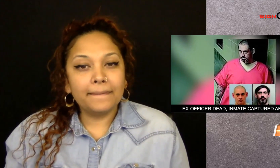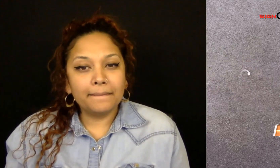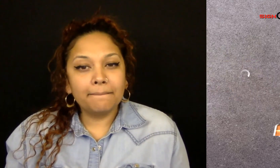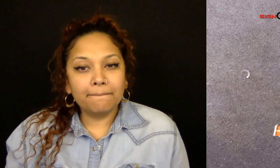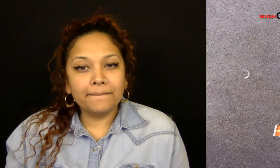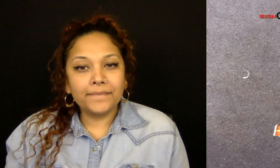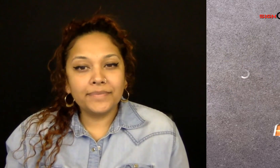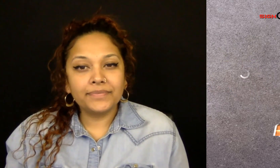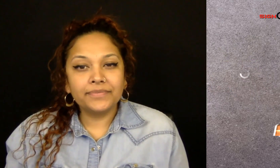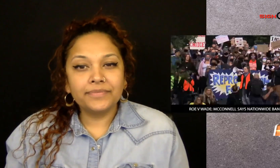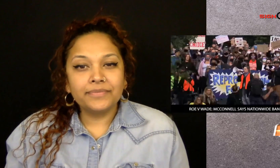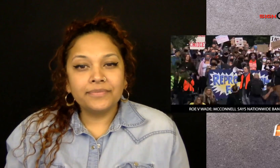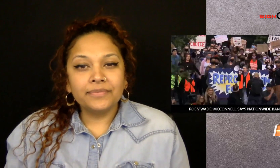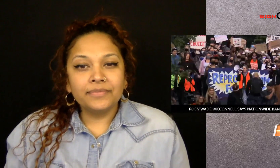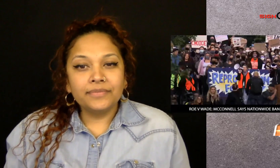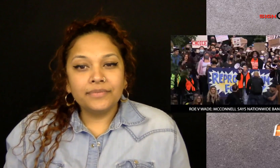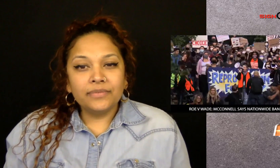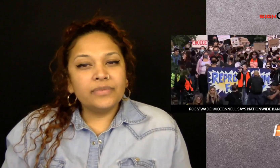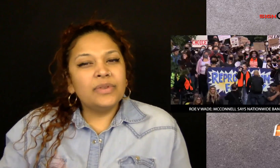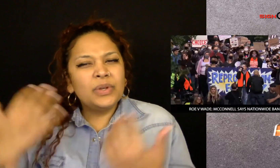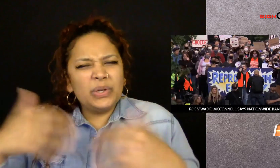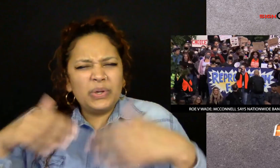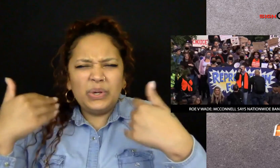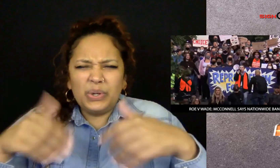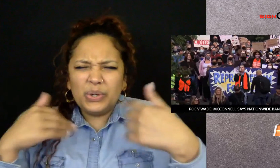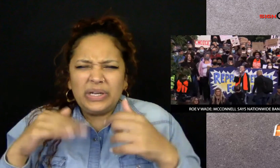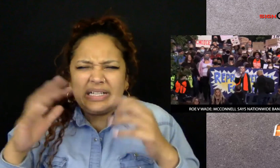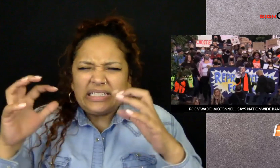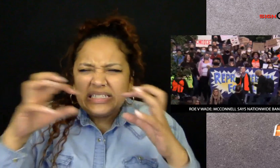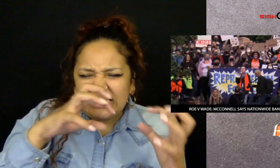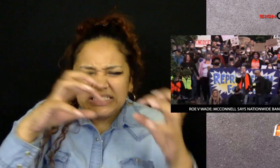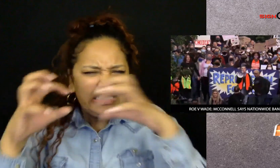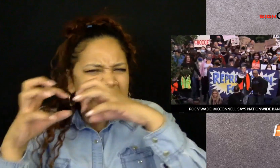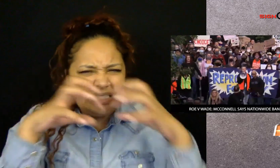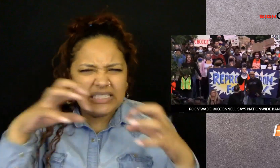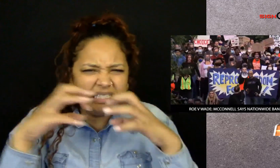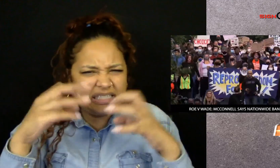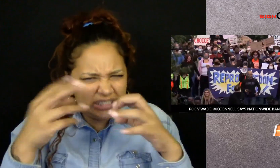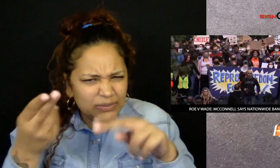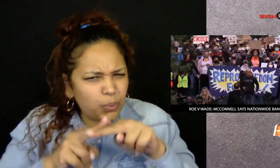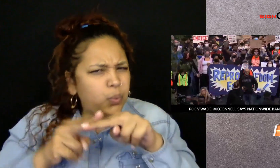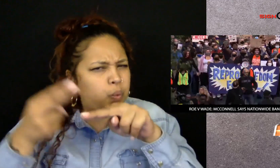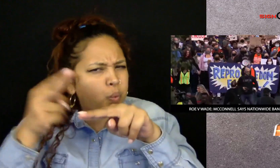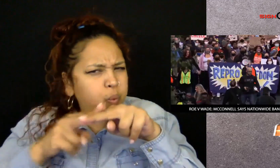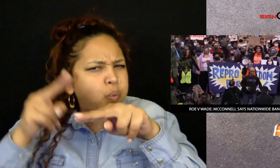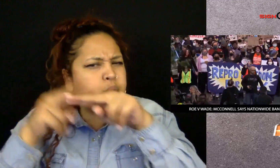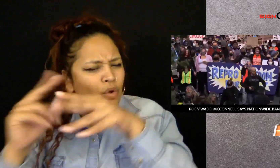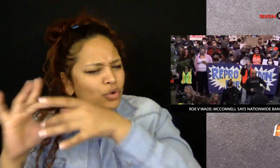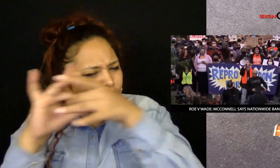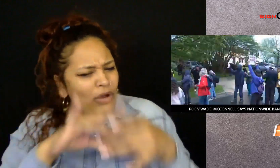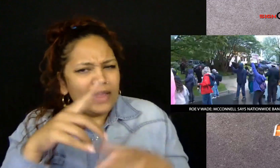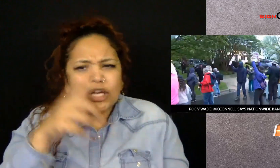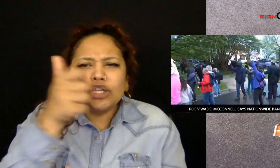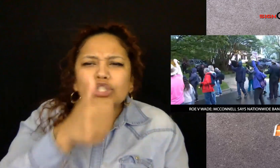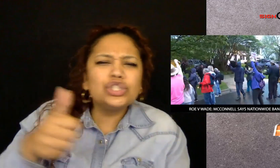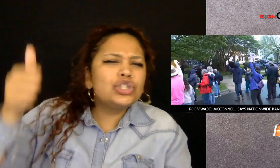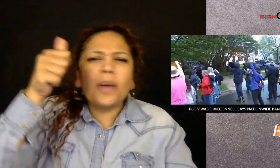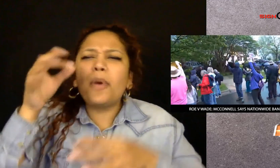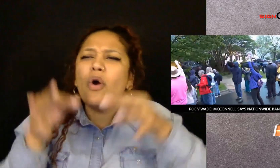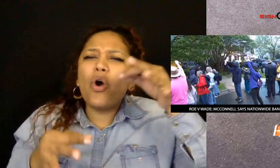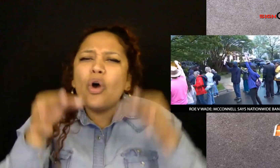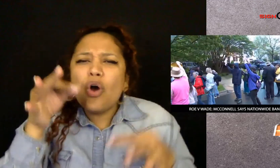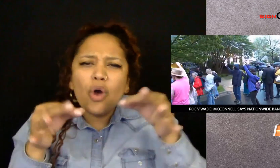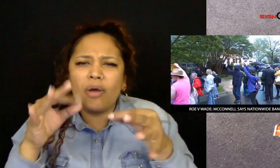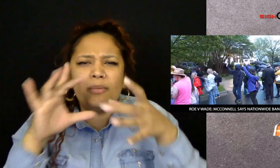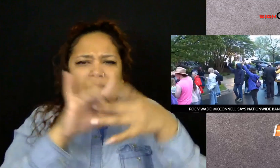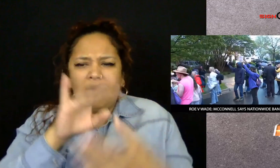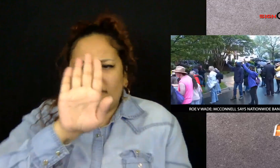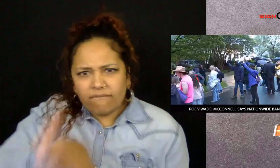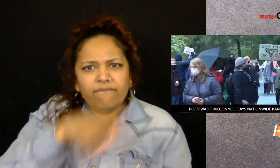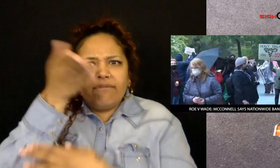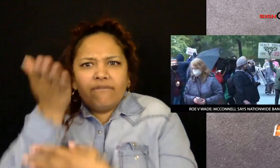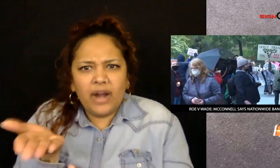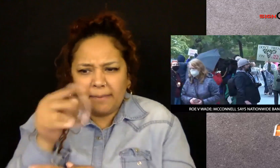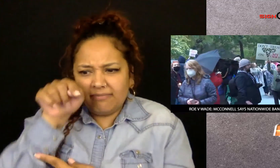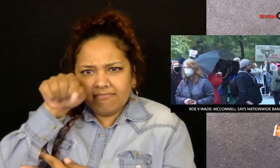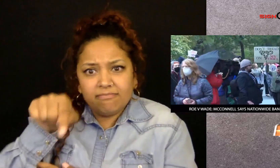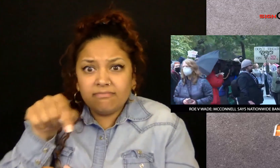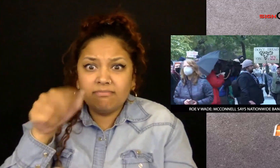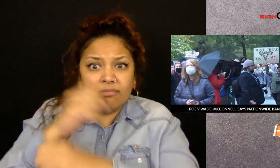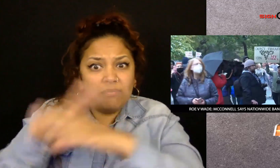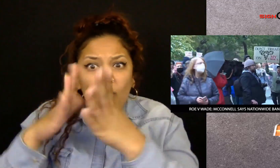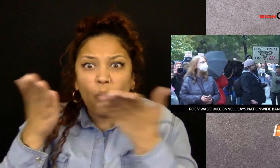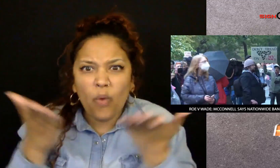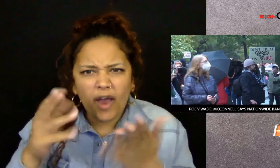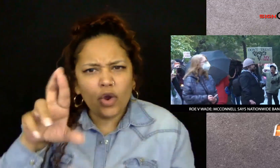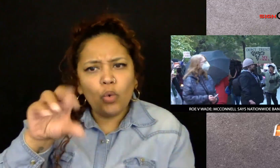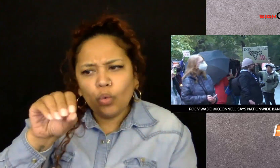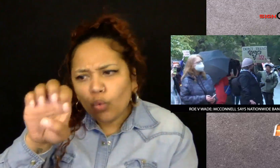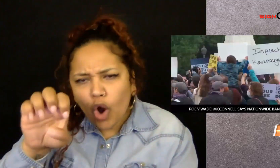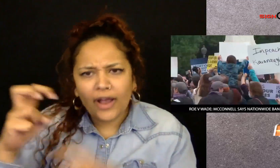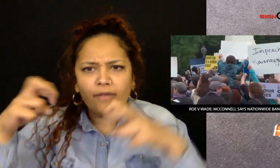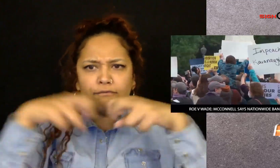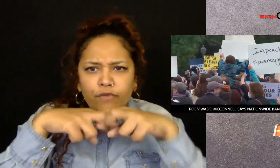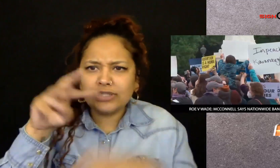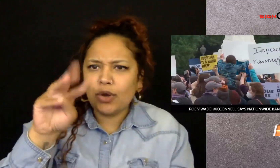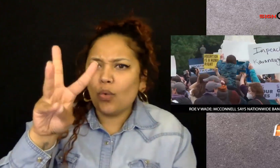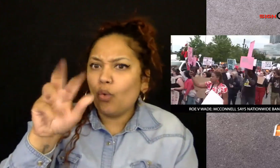out of this jail ever again tensions continue to rise regarding the Supreme